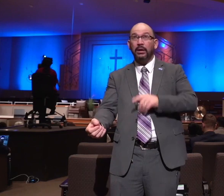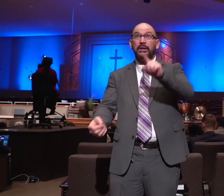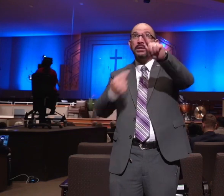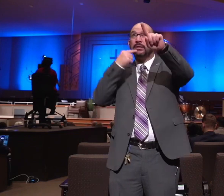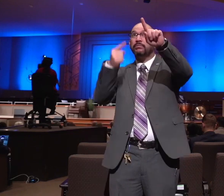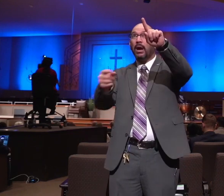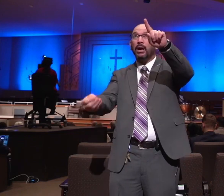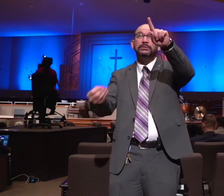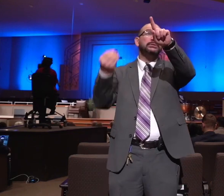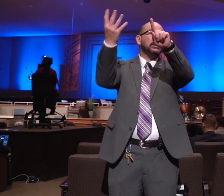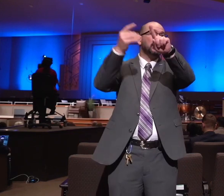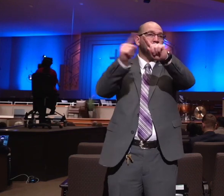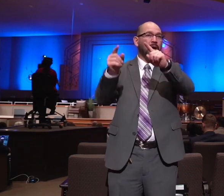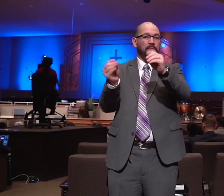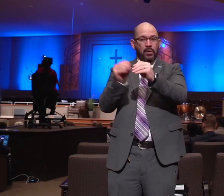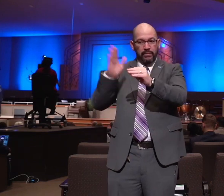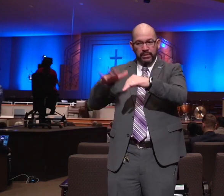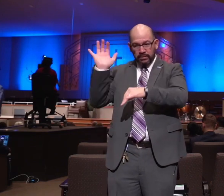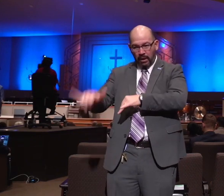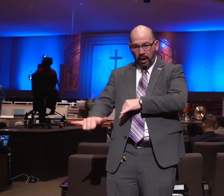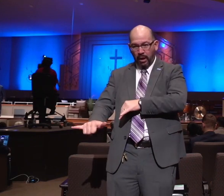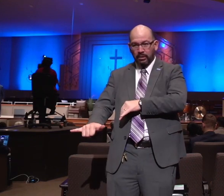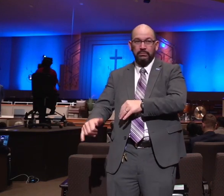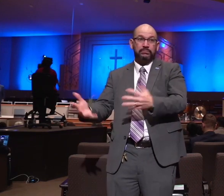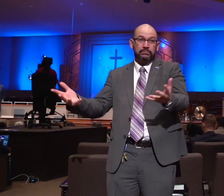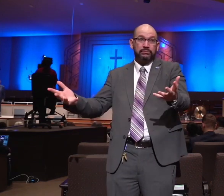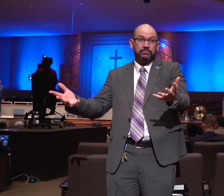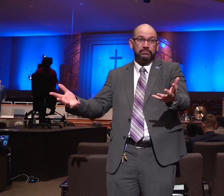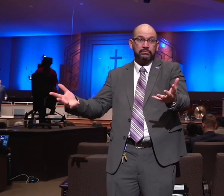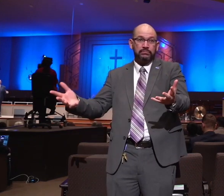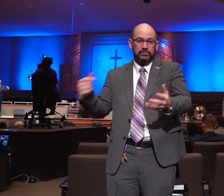or if you're generous in your missions